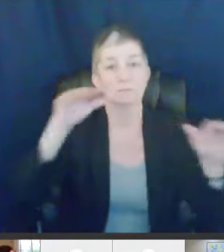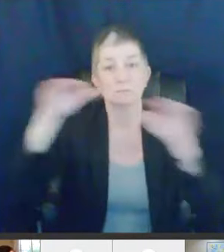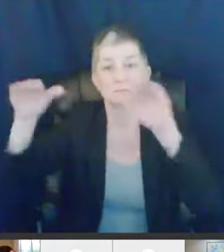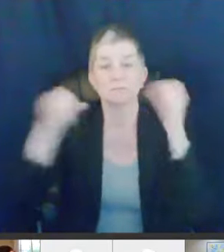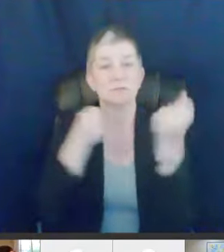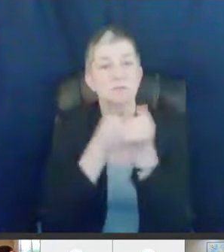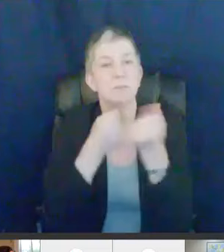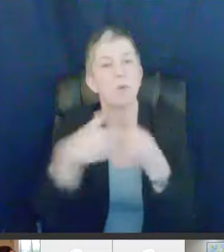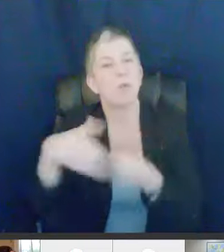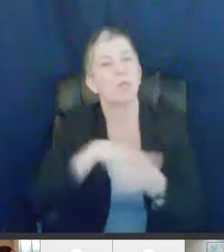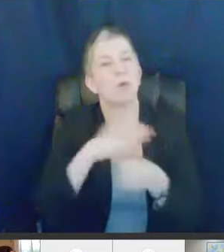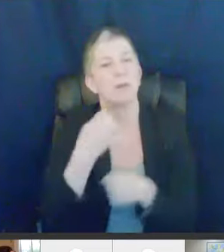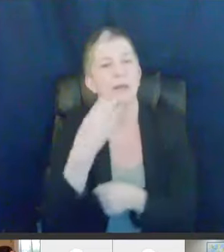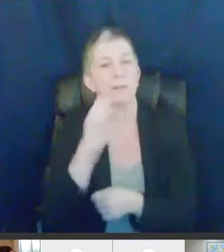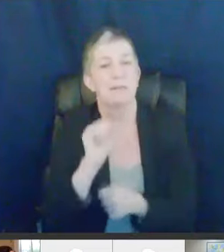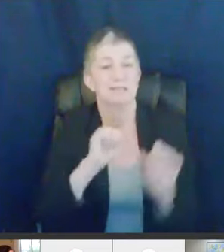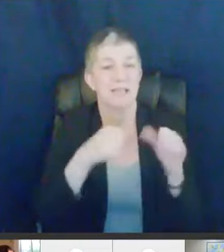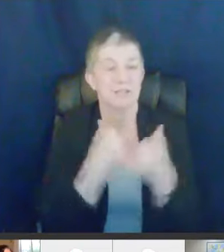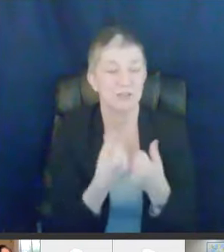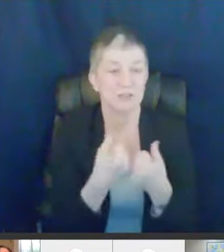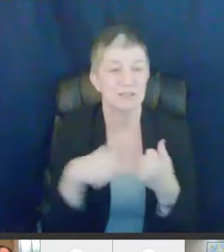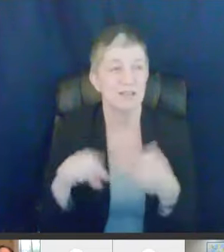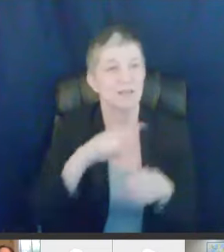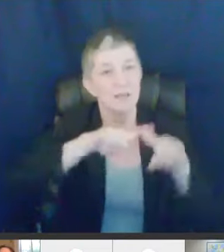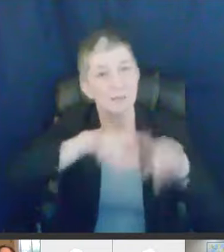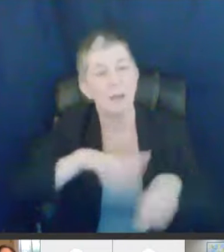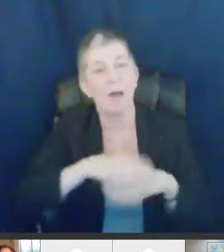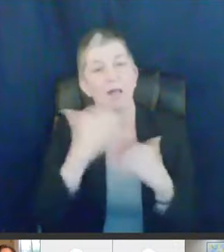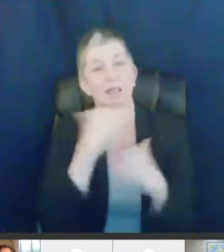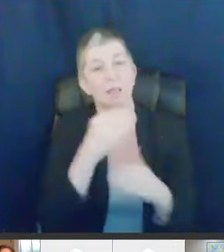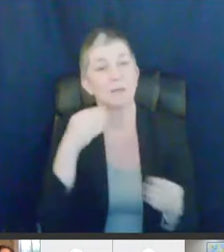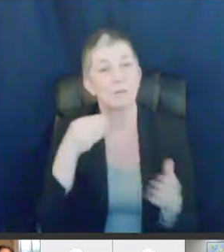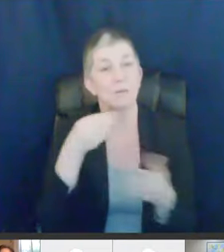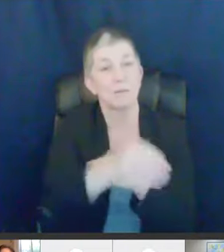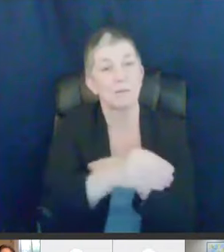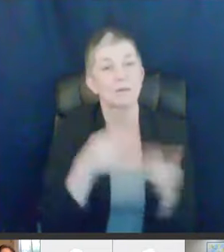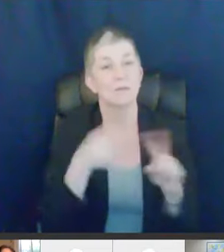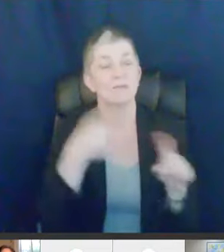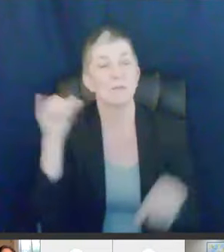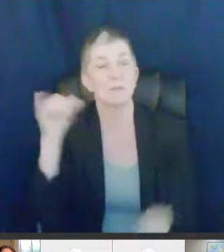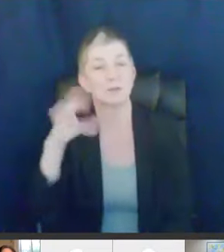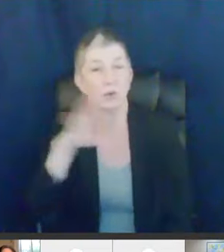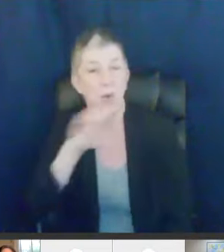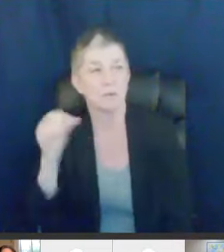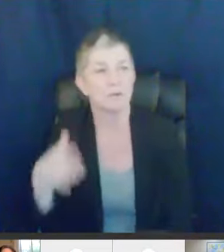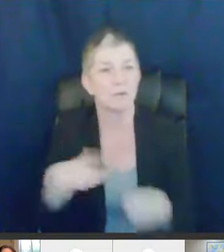agency these agencies depend on limited reimbursements offered by insurance companies to cover their operating expenses